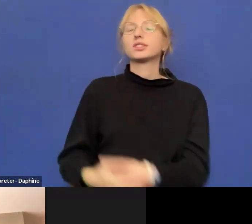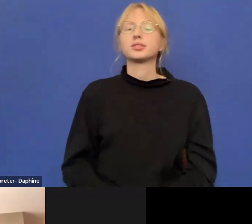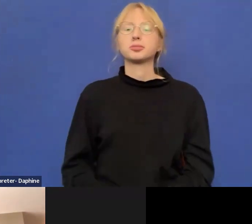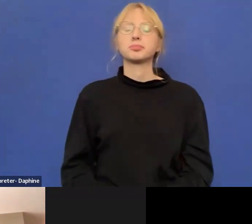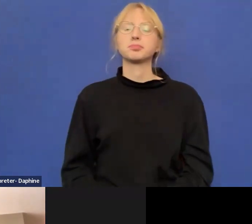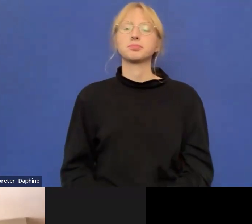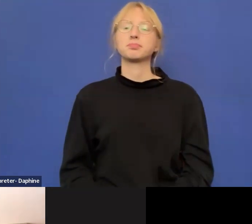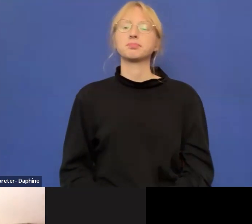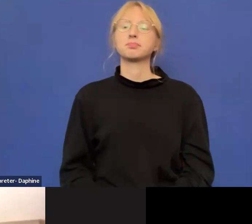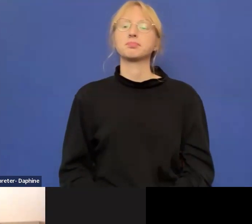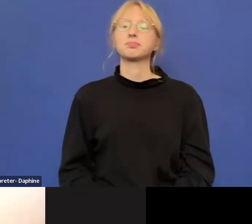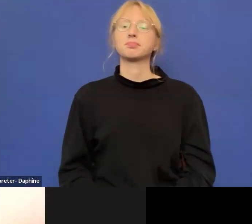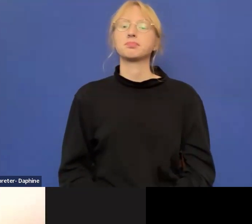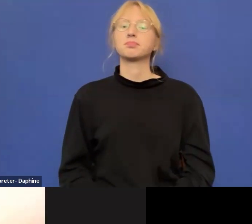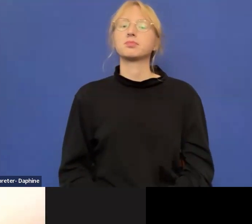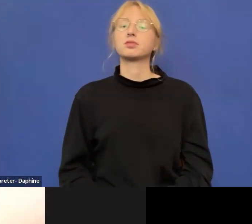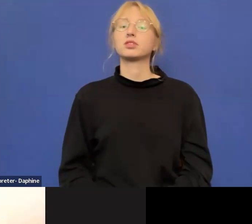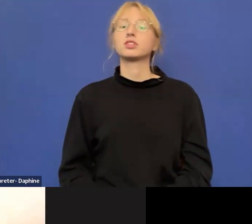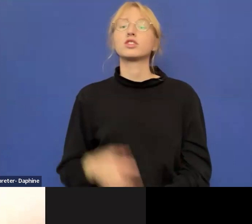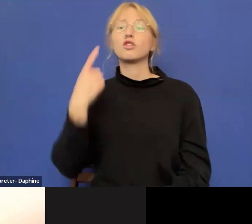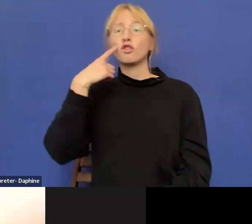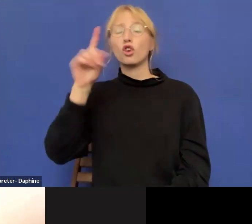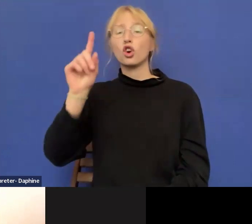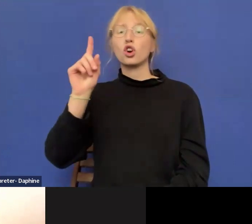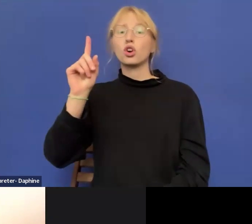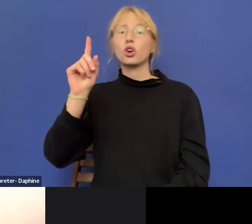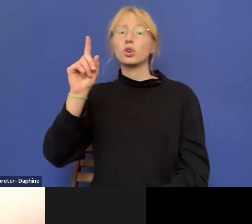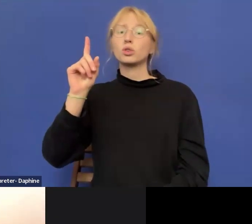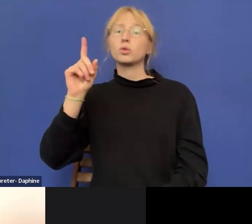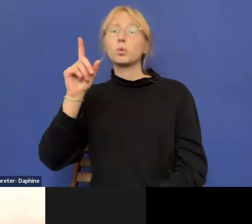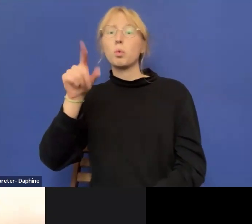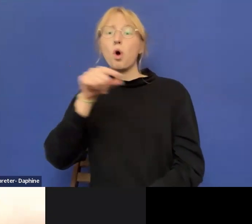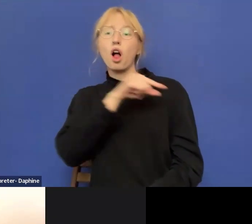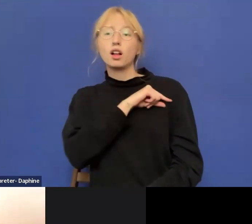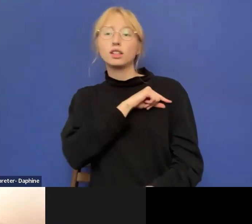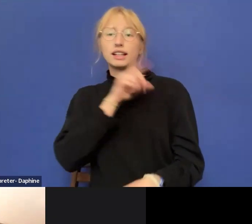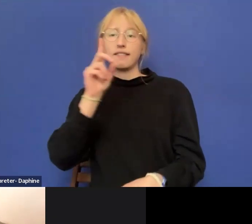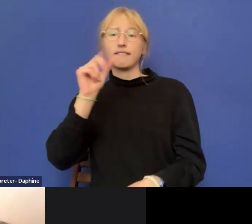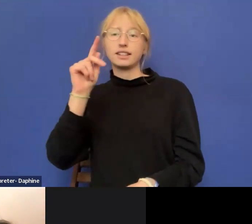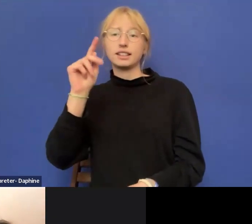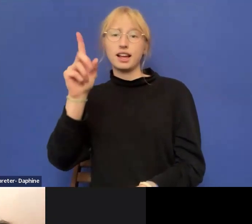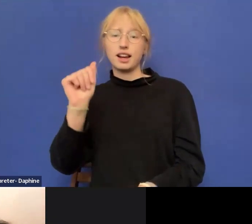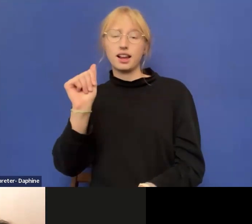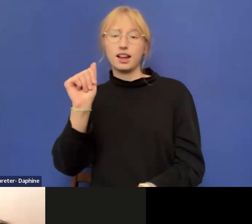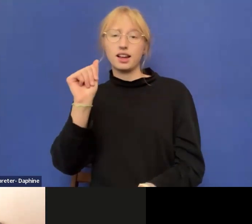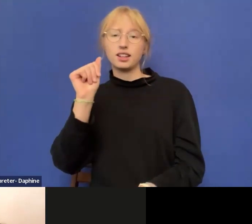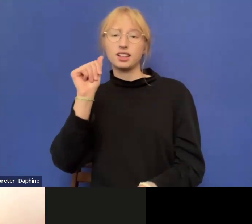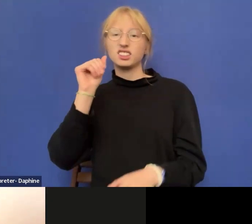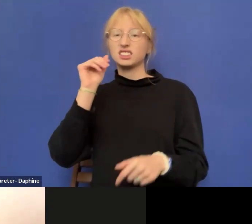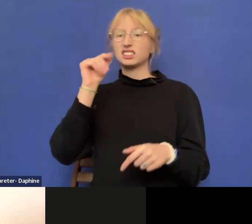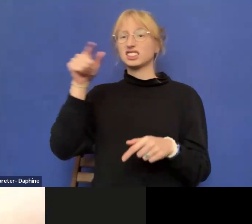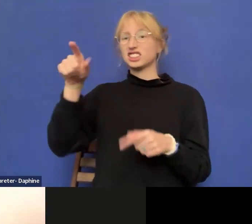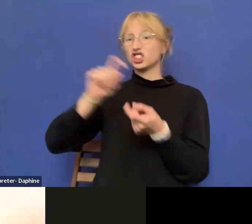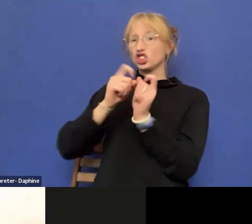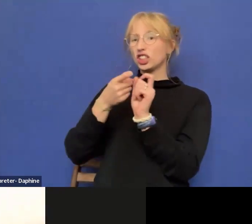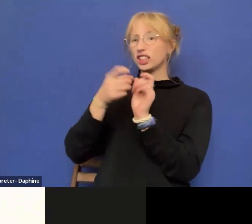Tara King: How about for qualitative data? Was a format change what are your suggestions for display more qualitative